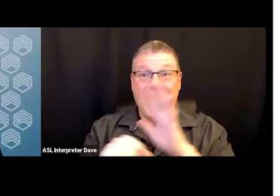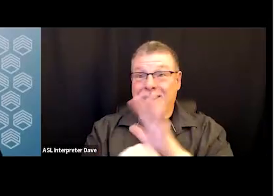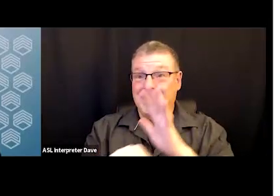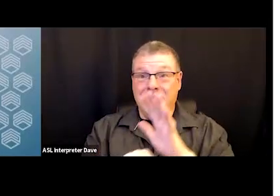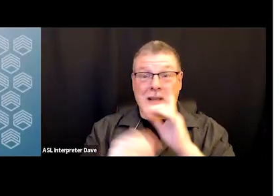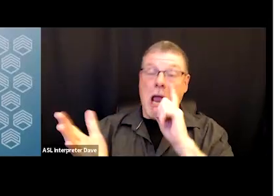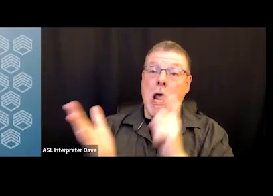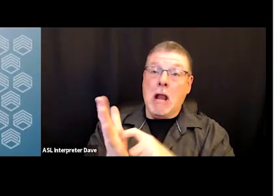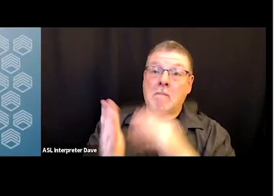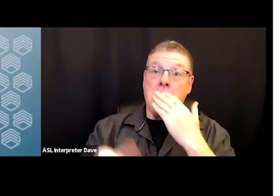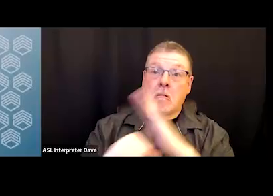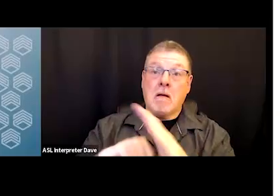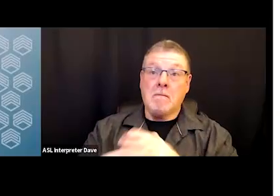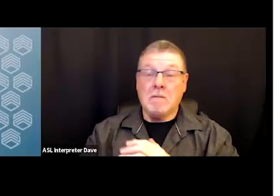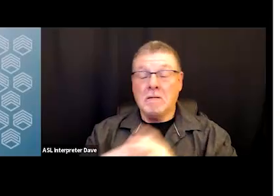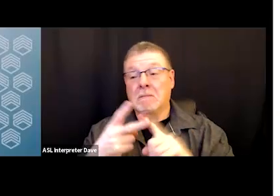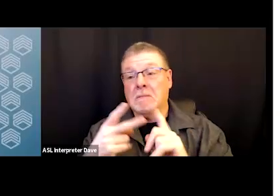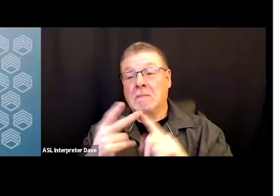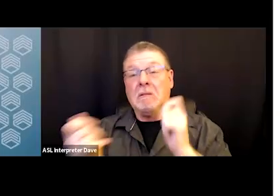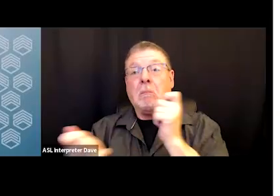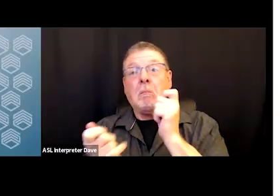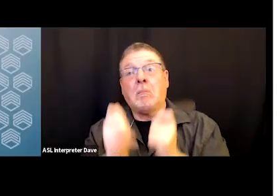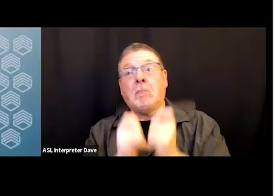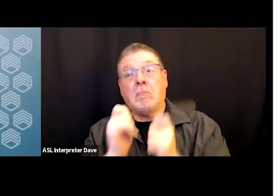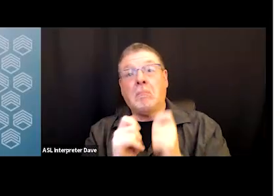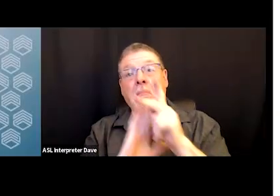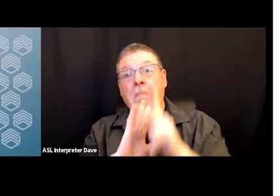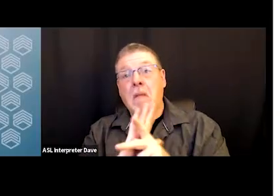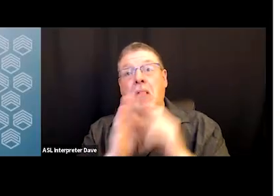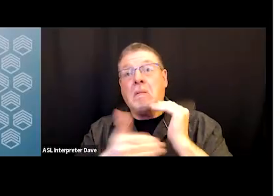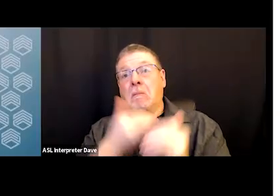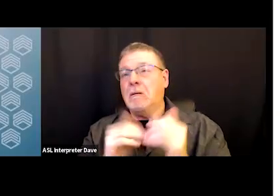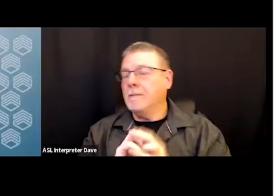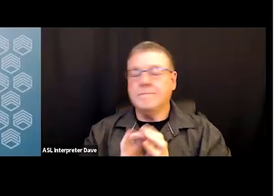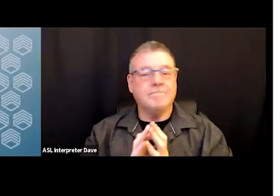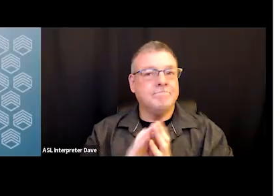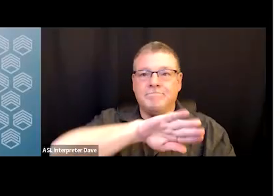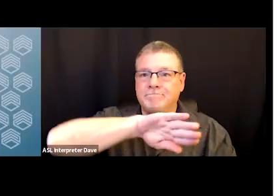it is not enough to just adjust our policies or procedures. This is the population